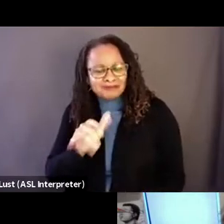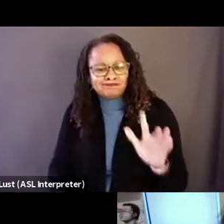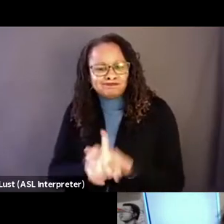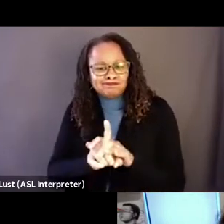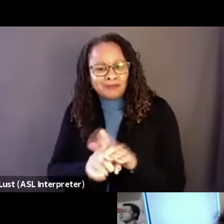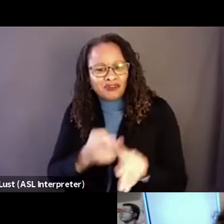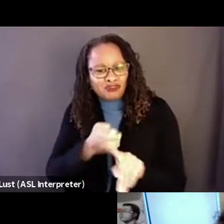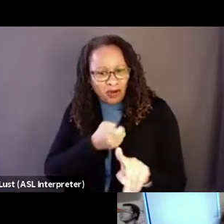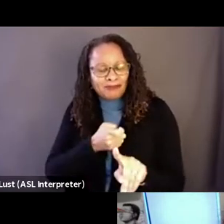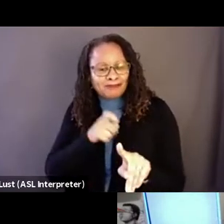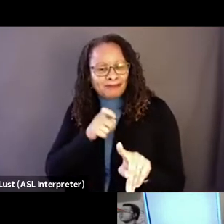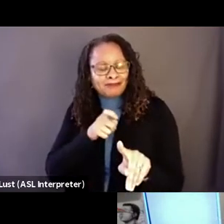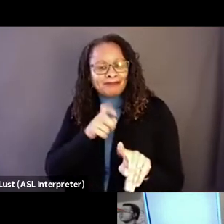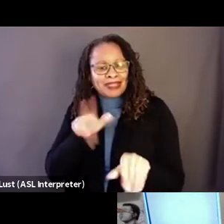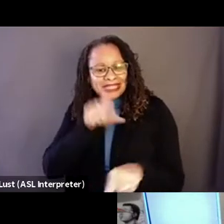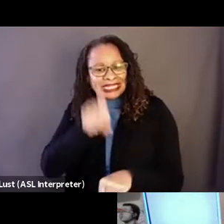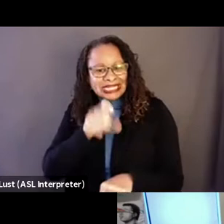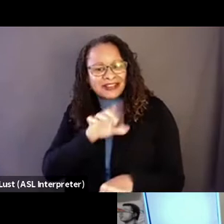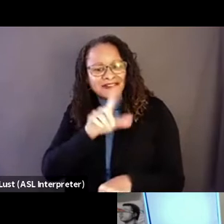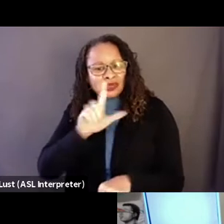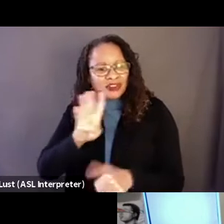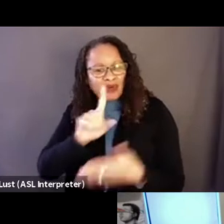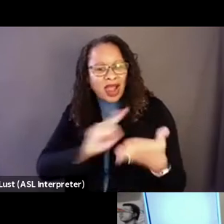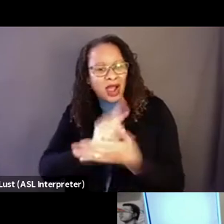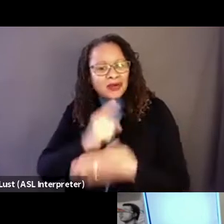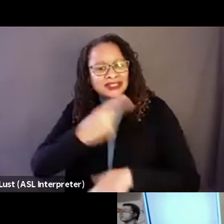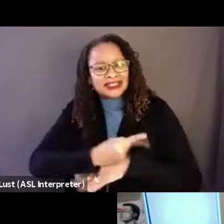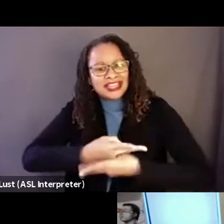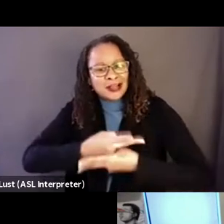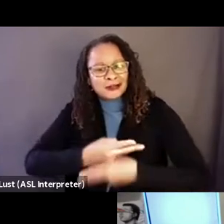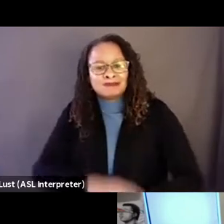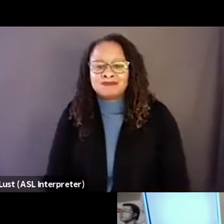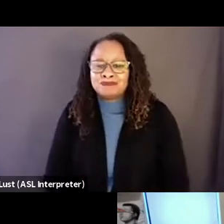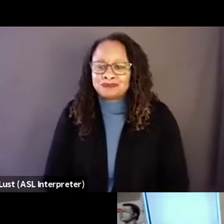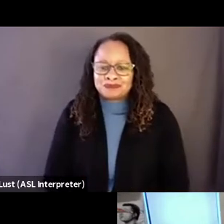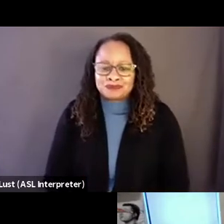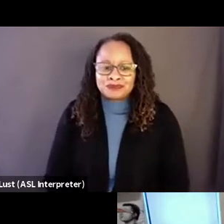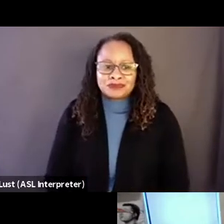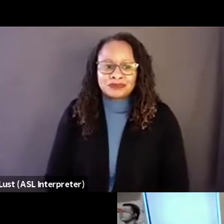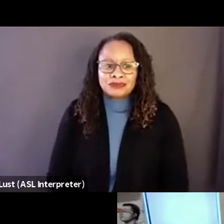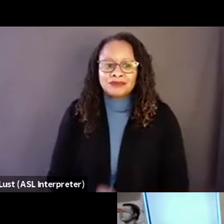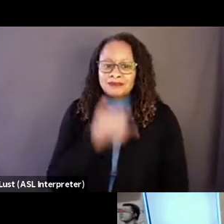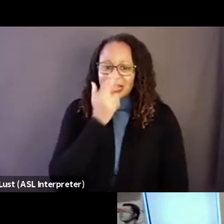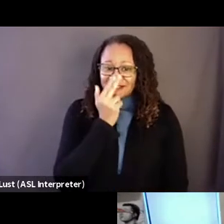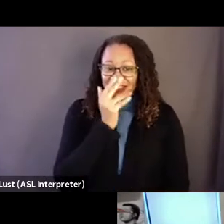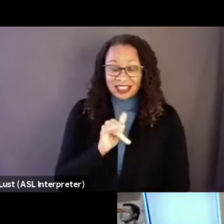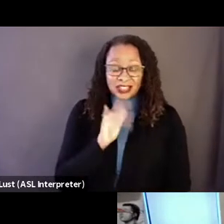because of just the need of the 24-hour daycare. Yeah. It's funny you mentioned the scene or the image